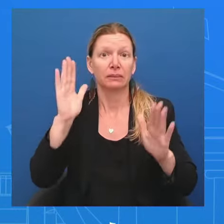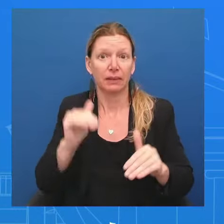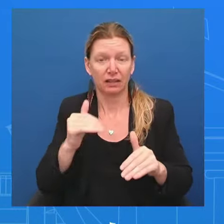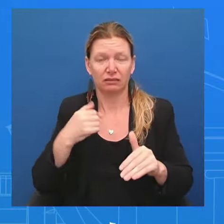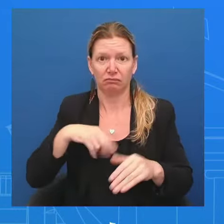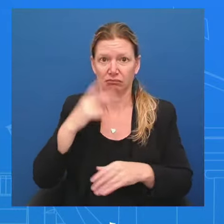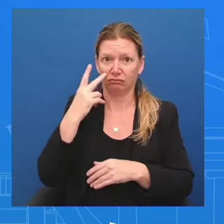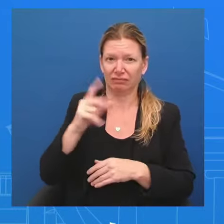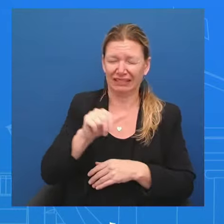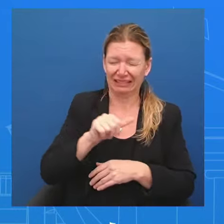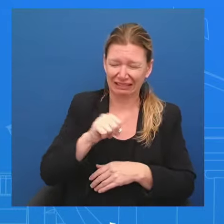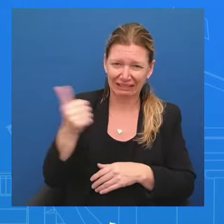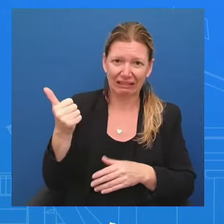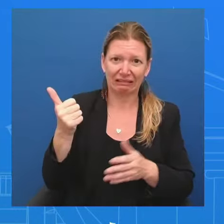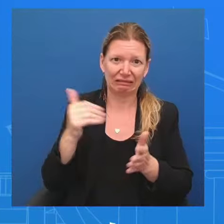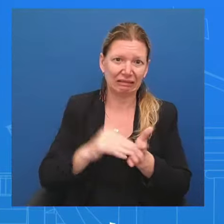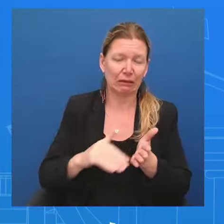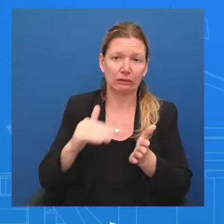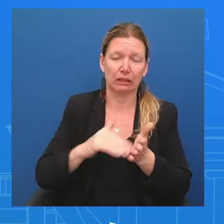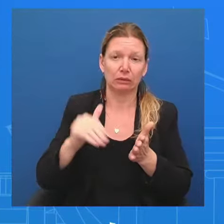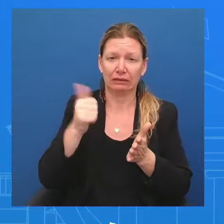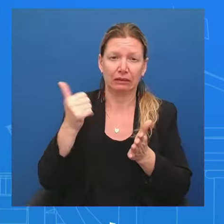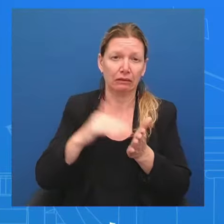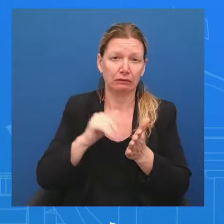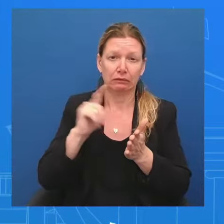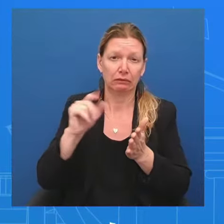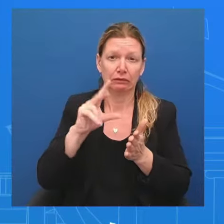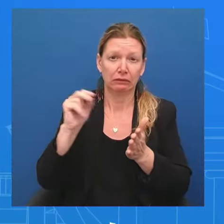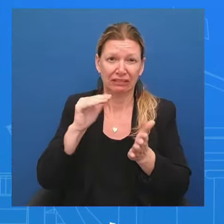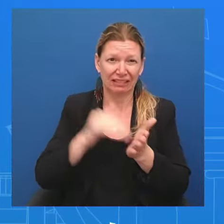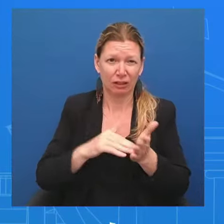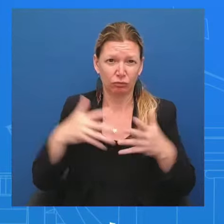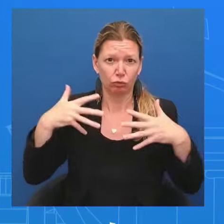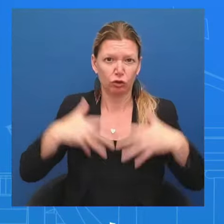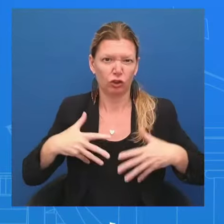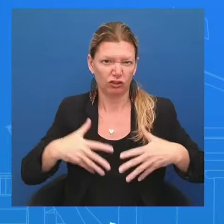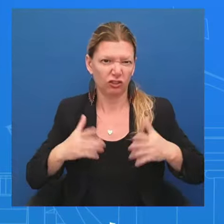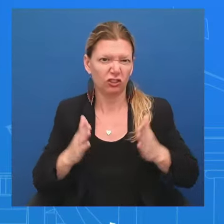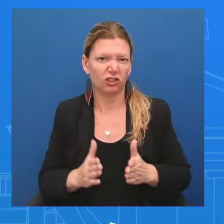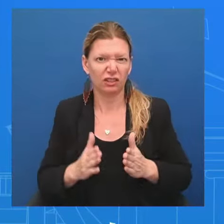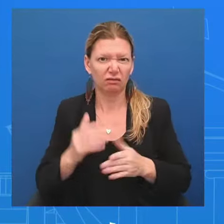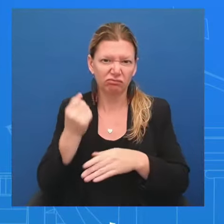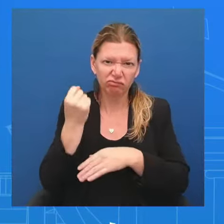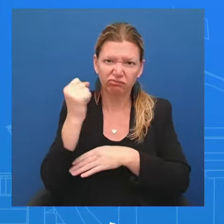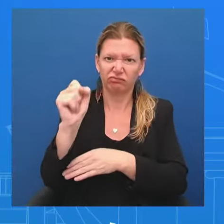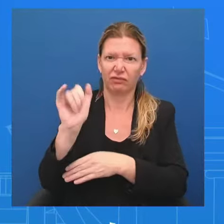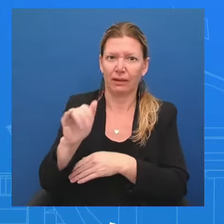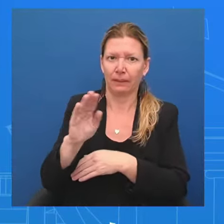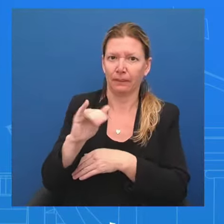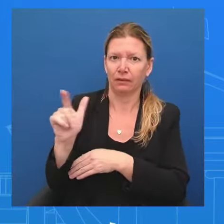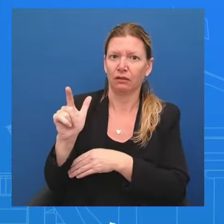in Georgia's history. And we know that many Georgians made their opposition very clear, very clear.